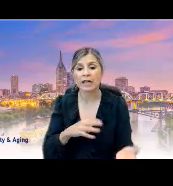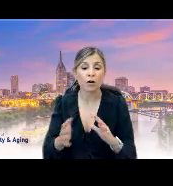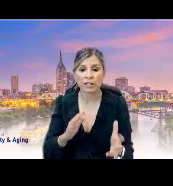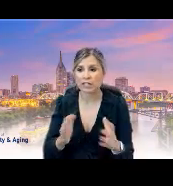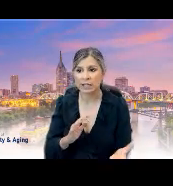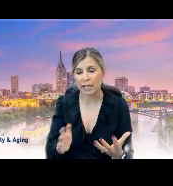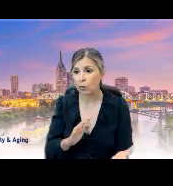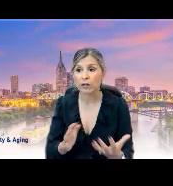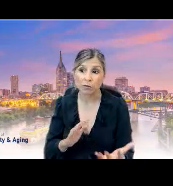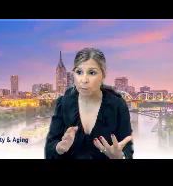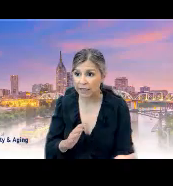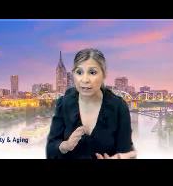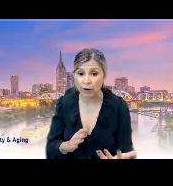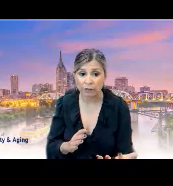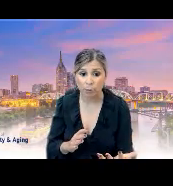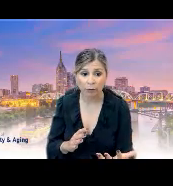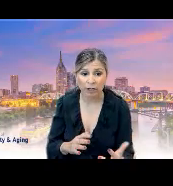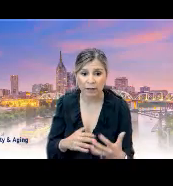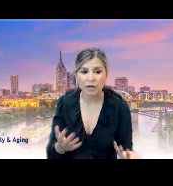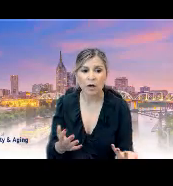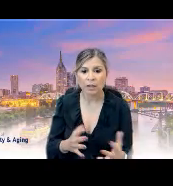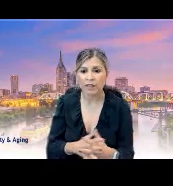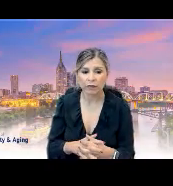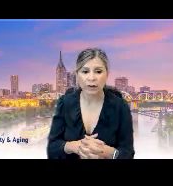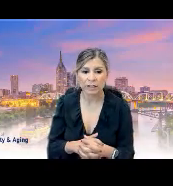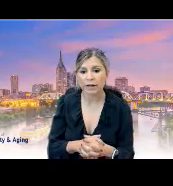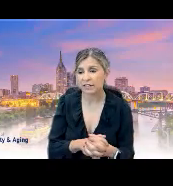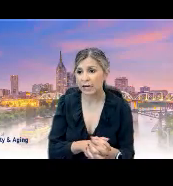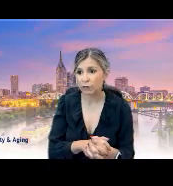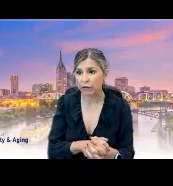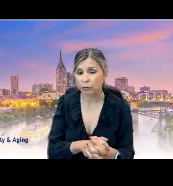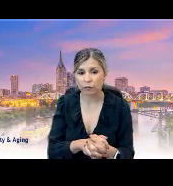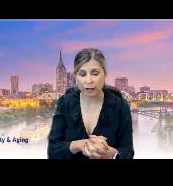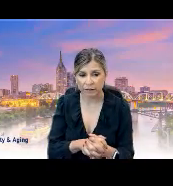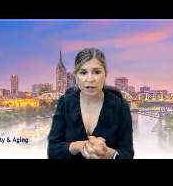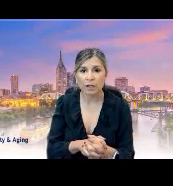that aren't in like one of those Medicaid waiver programs that are funded by state or federal funds.